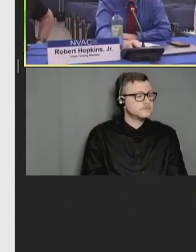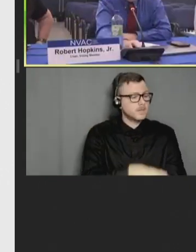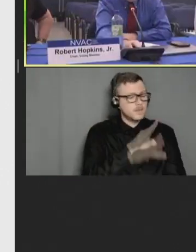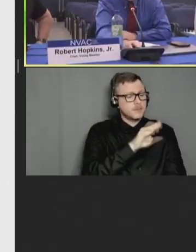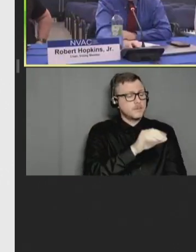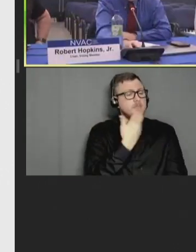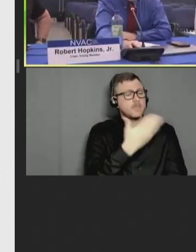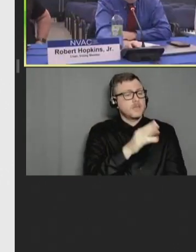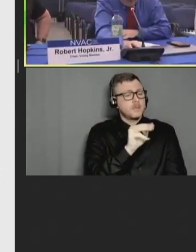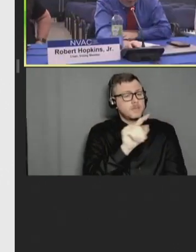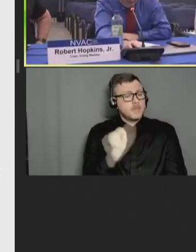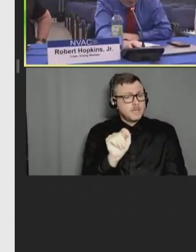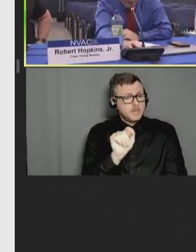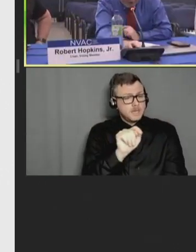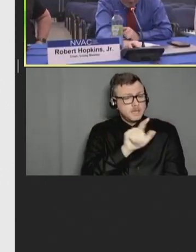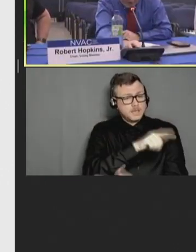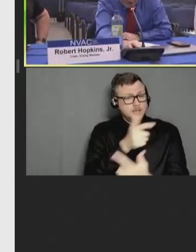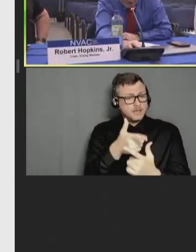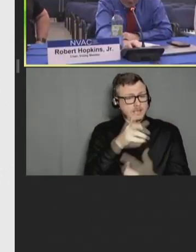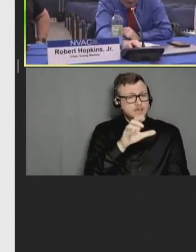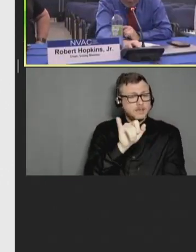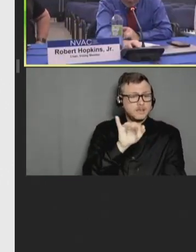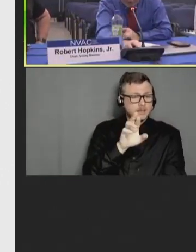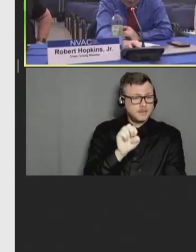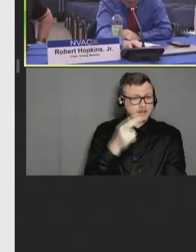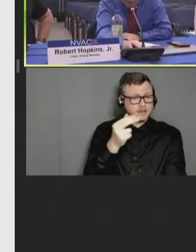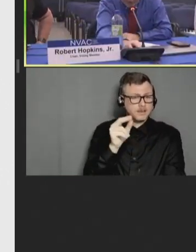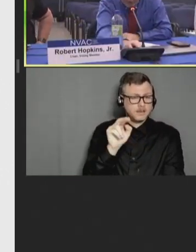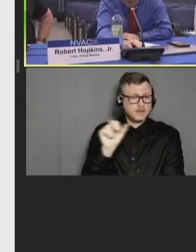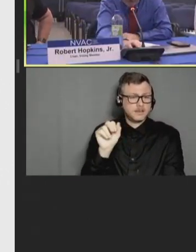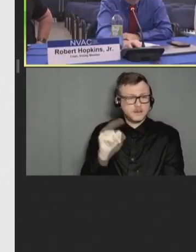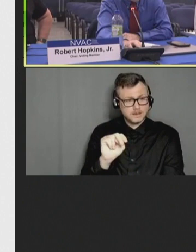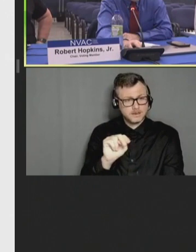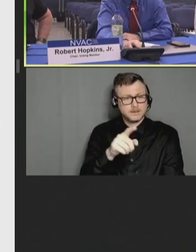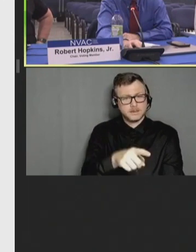Matt. The next presenter is Claire Hannan from the Association of Immunization Managers.